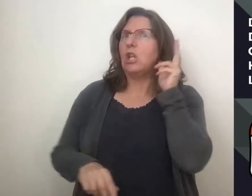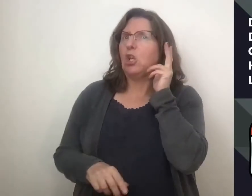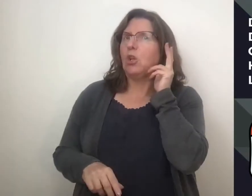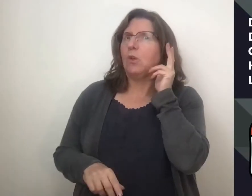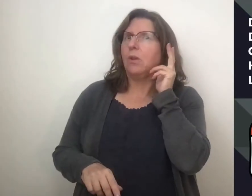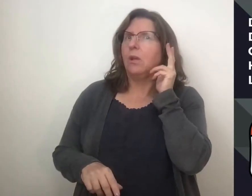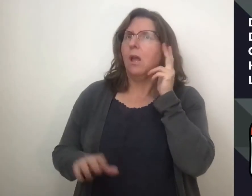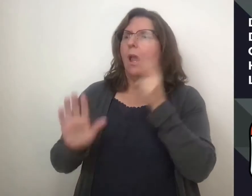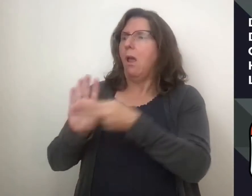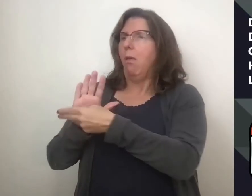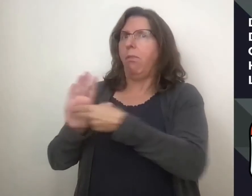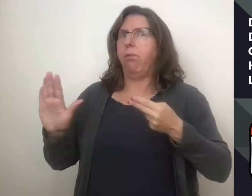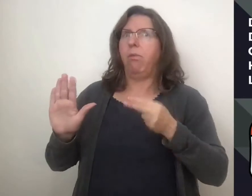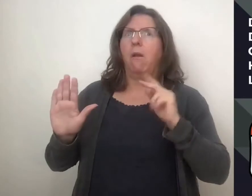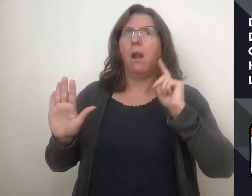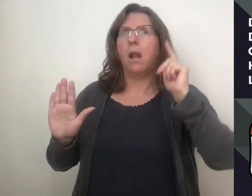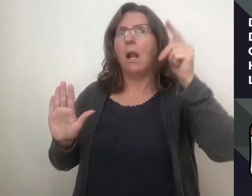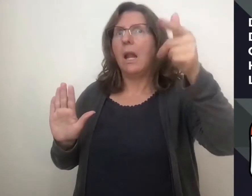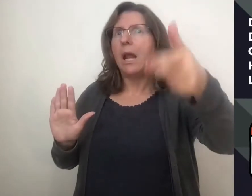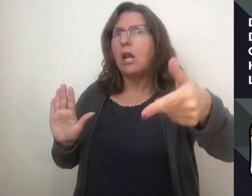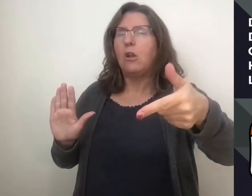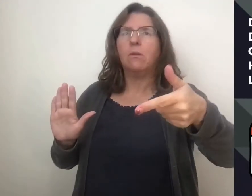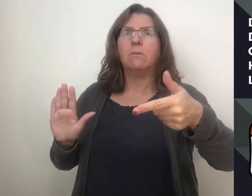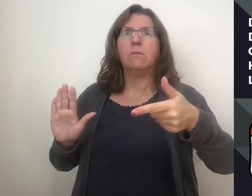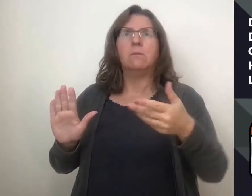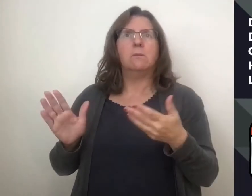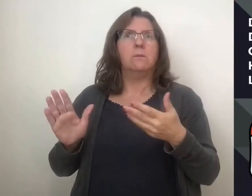So those early days were lost for language exposure.